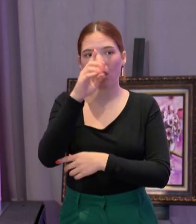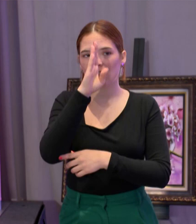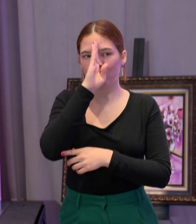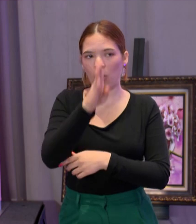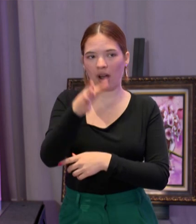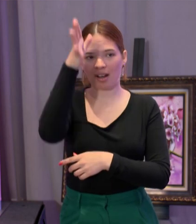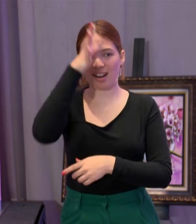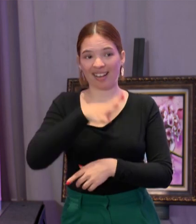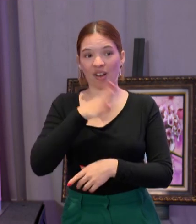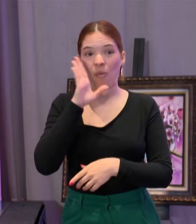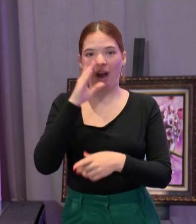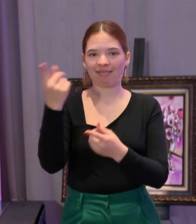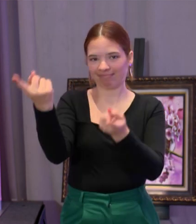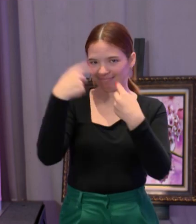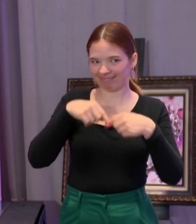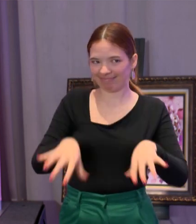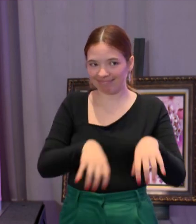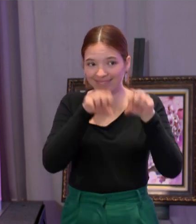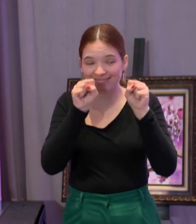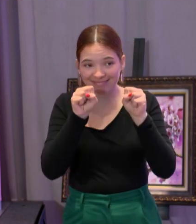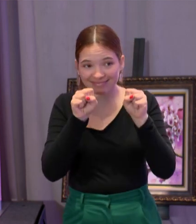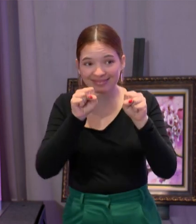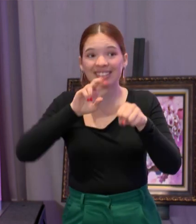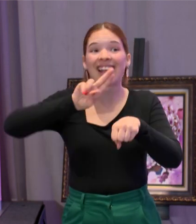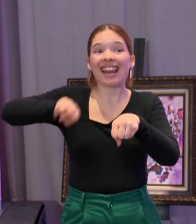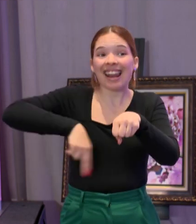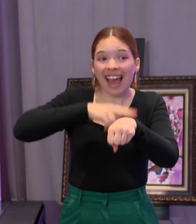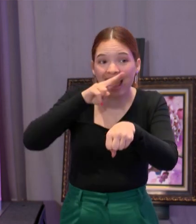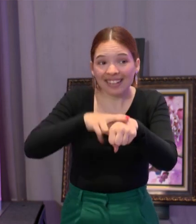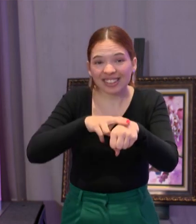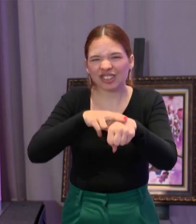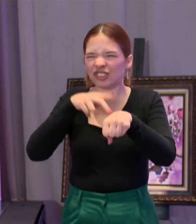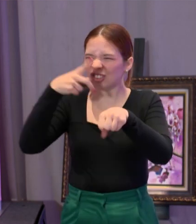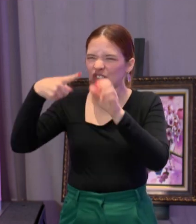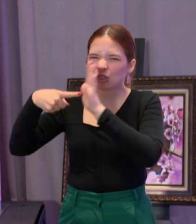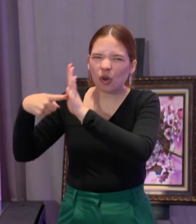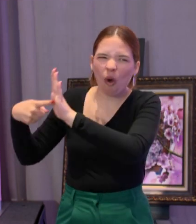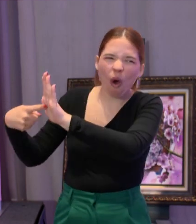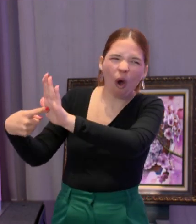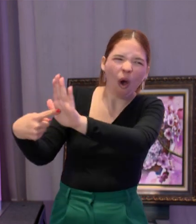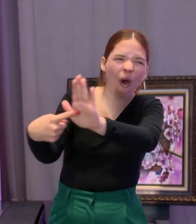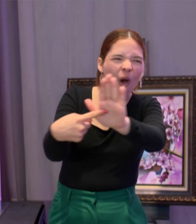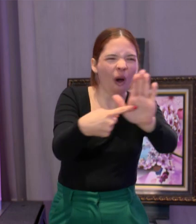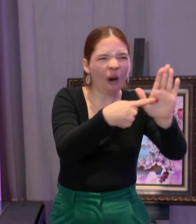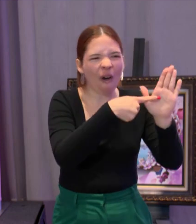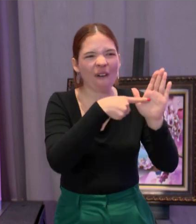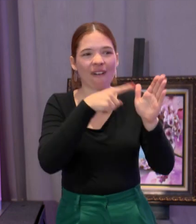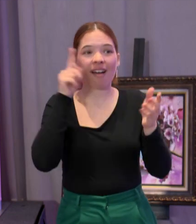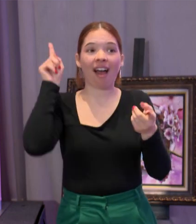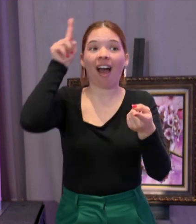THE PARADE BROADCAST. WE'LL ACTUALLY SYNDICATE NATIONALLY THROUGH JUNE 30th. THERE'S ALSO THREE GREAT